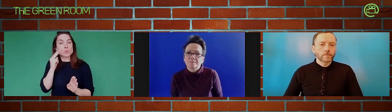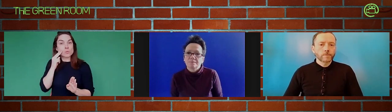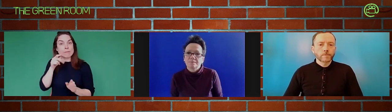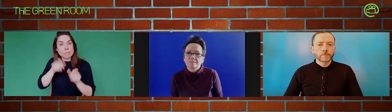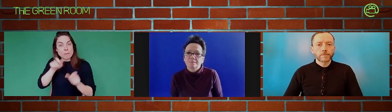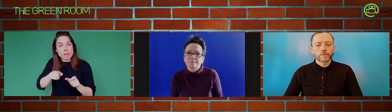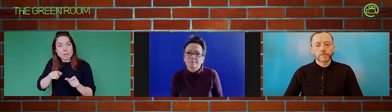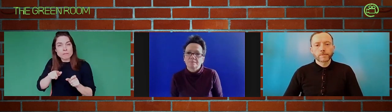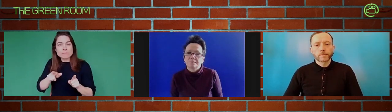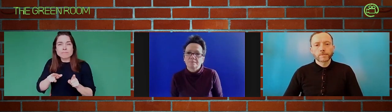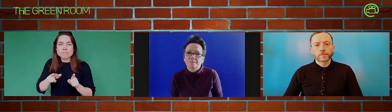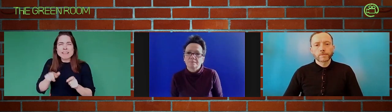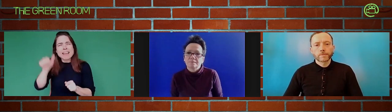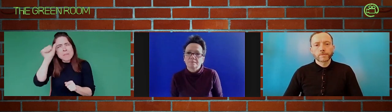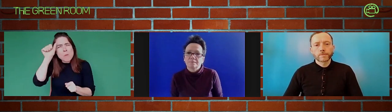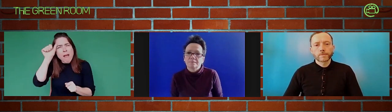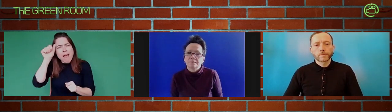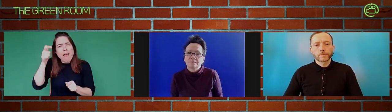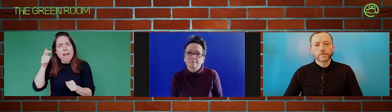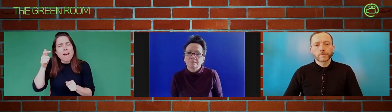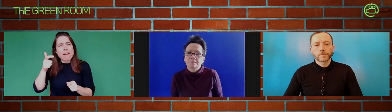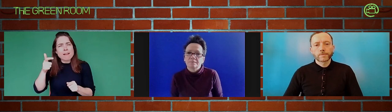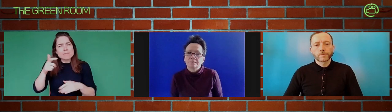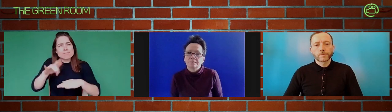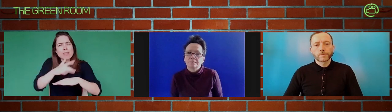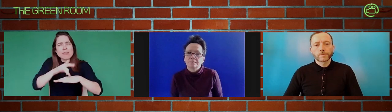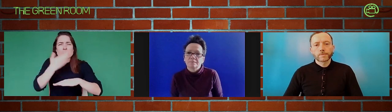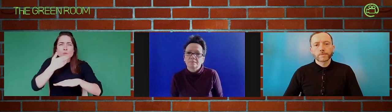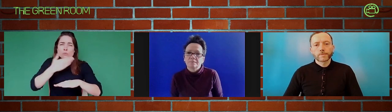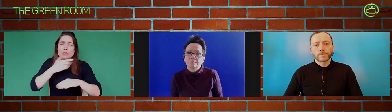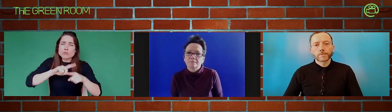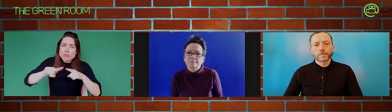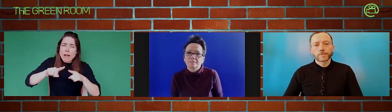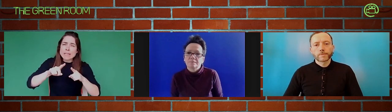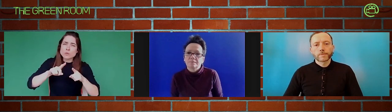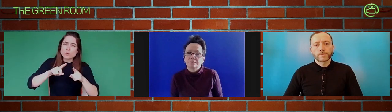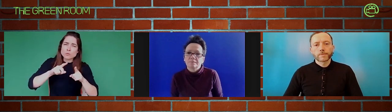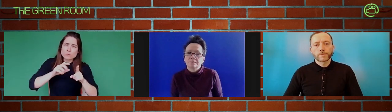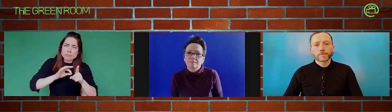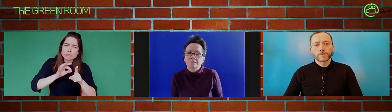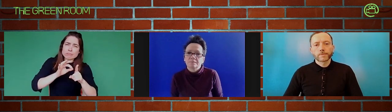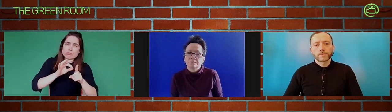Which is amazing. But you know it's, those opportunities need to be